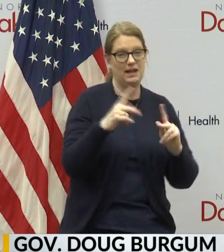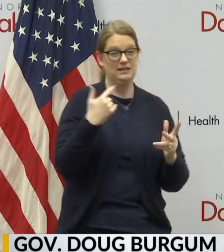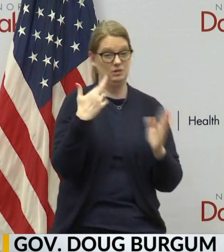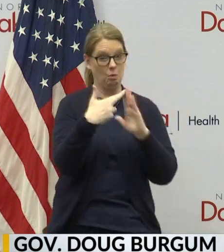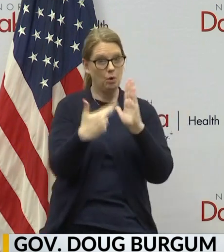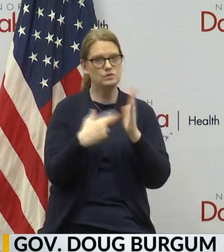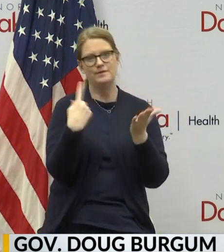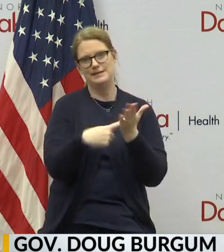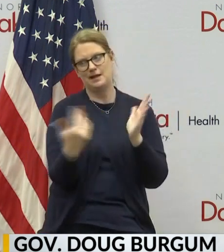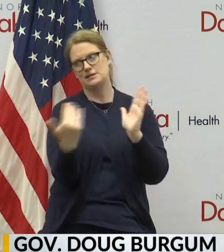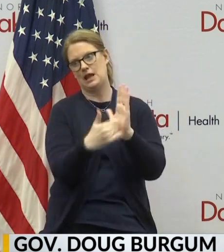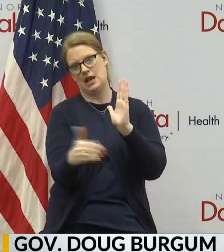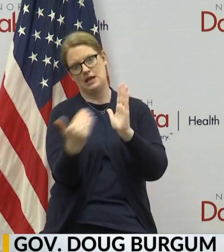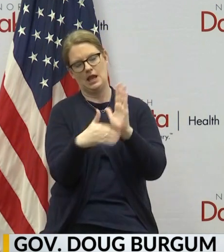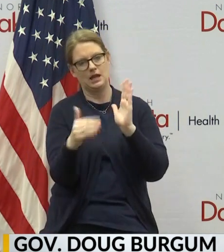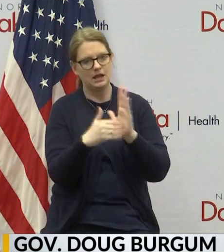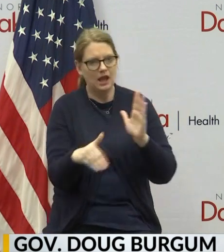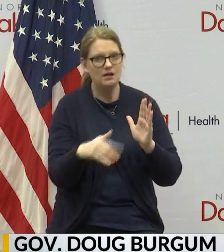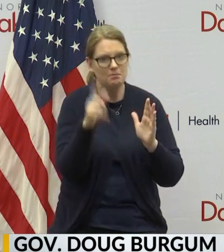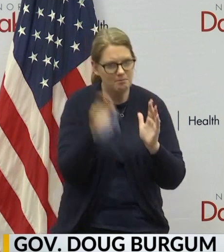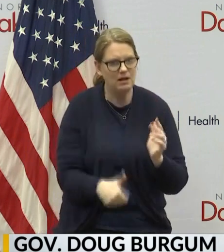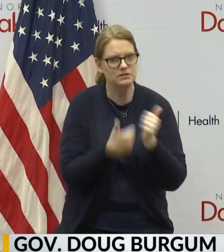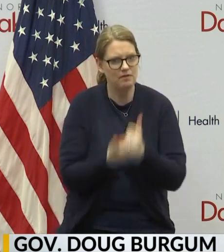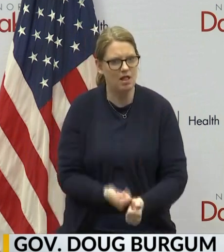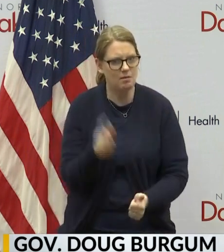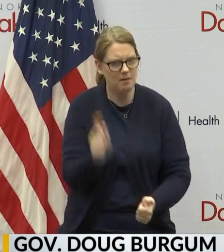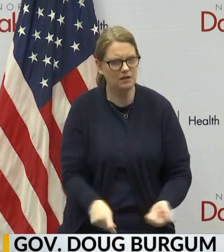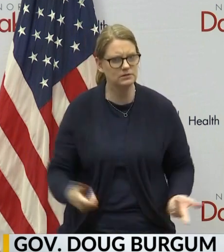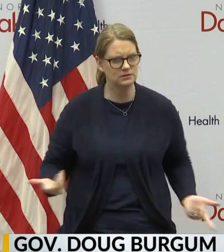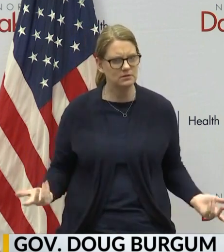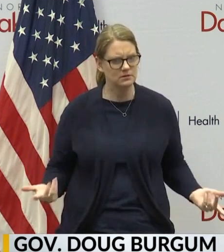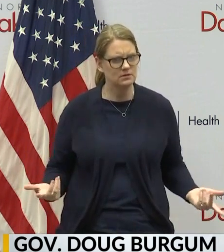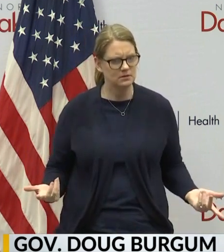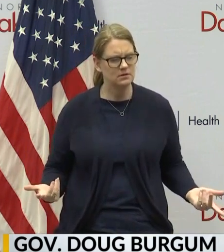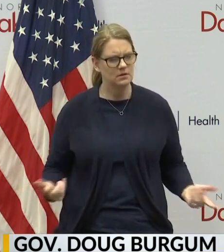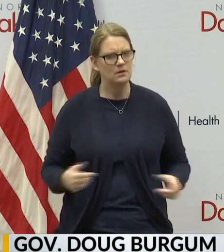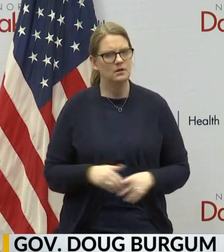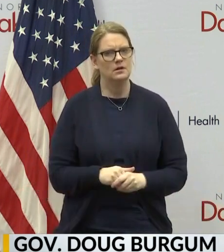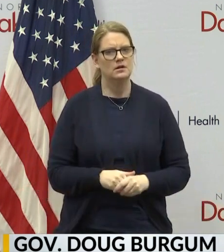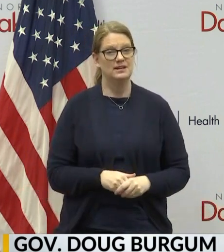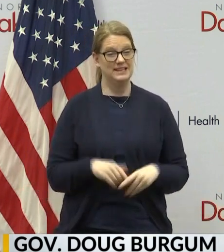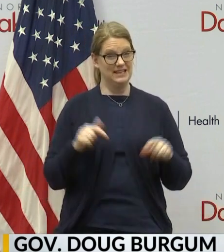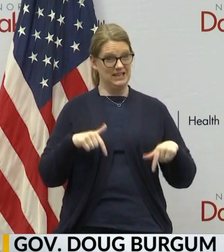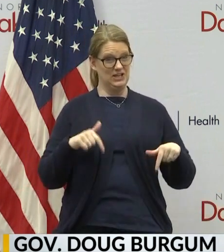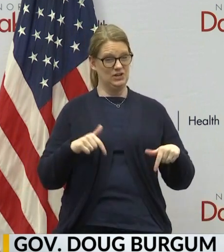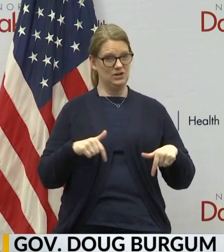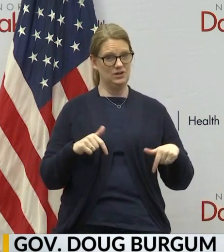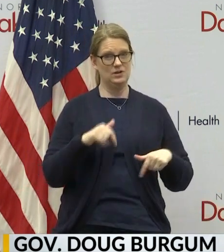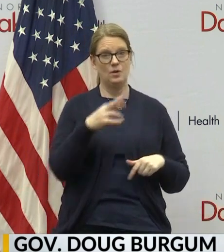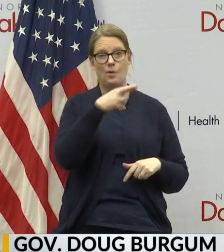GOVERNMENT MANDATE, IT'S NOT BEING IN THE POSITION TO TRAVEL BUT AVOIDING OTHERS, AND THE WAY